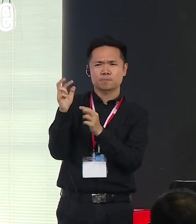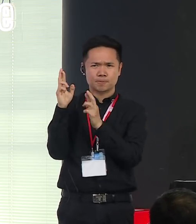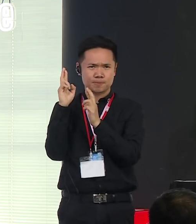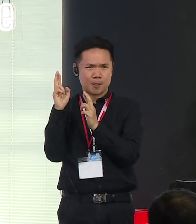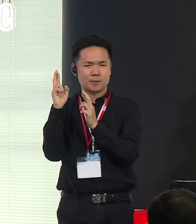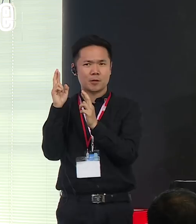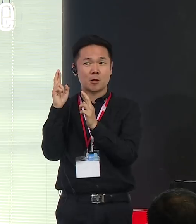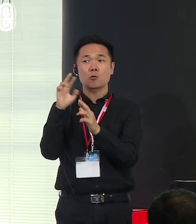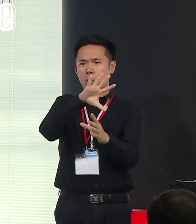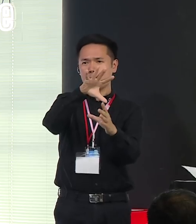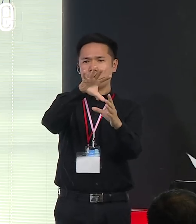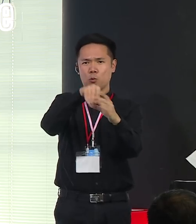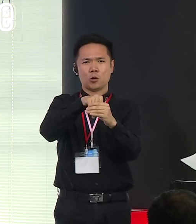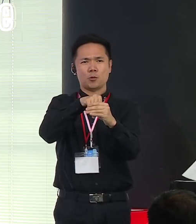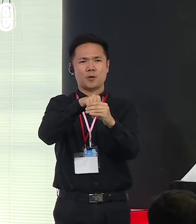We would also have Deaf Olympics and